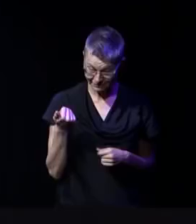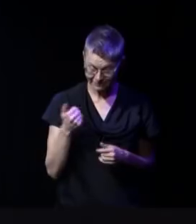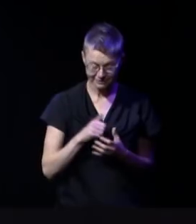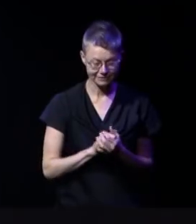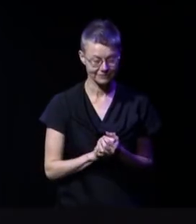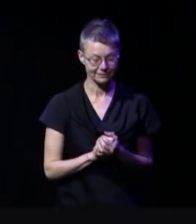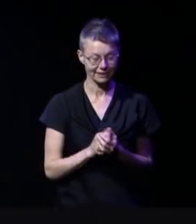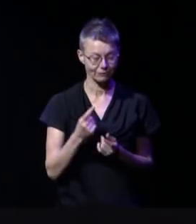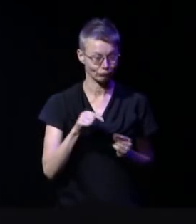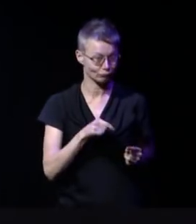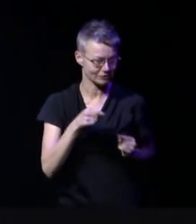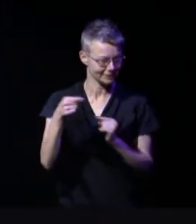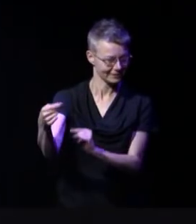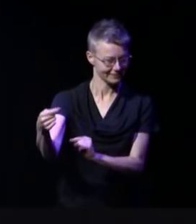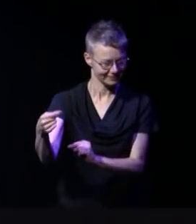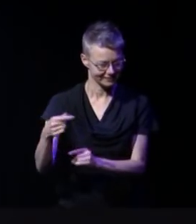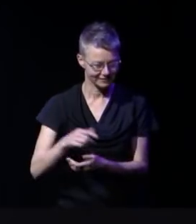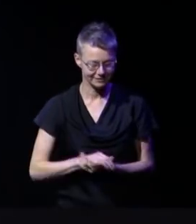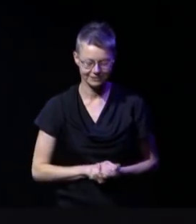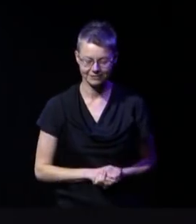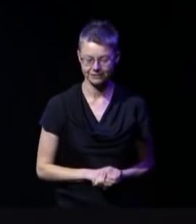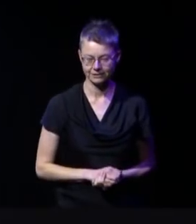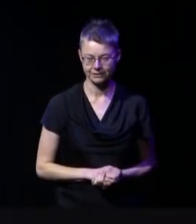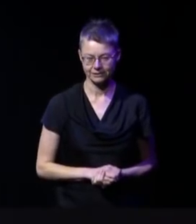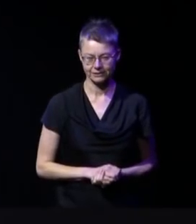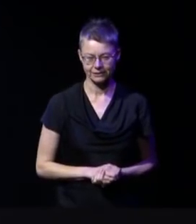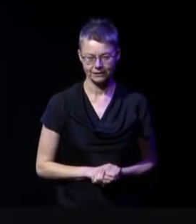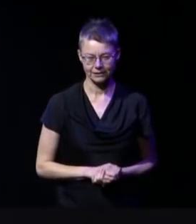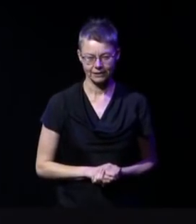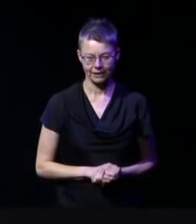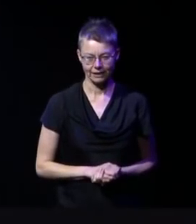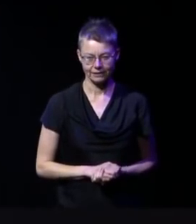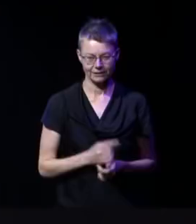of resistance and just to be together, you know,